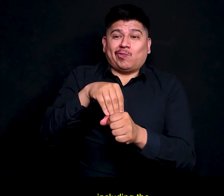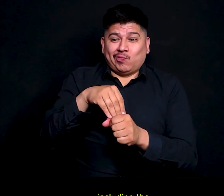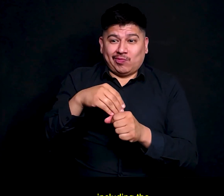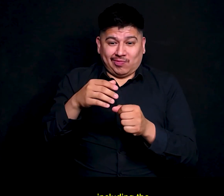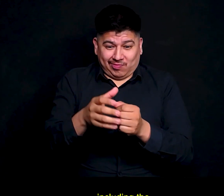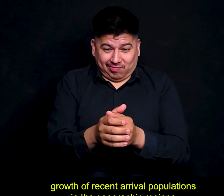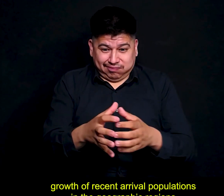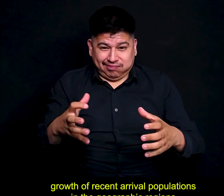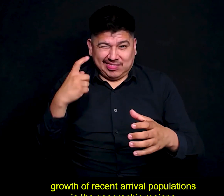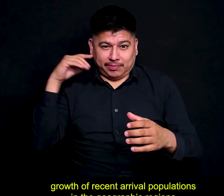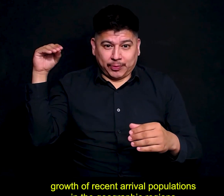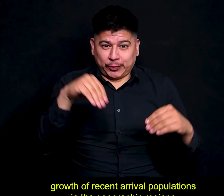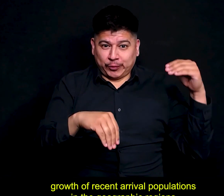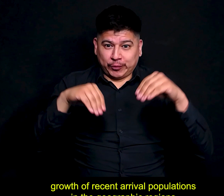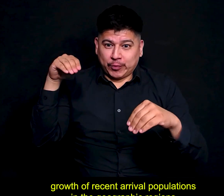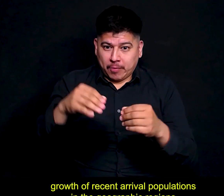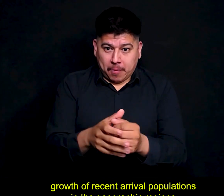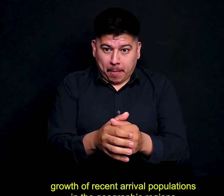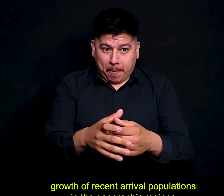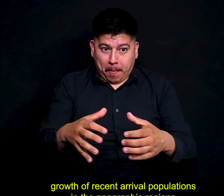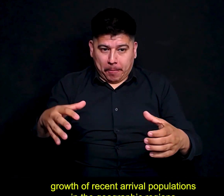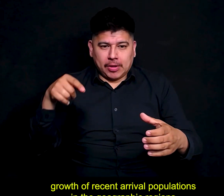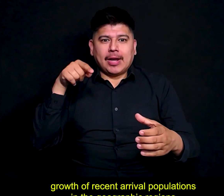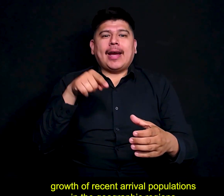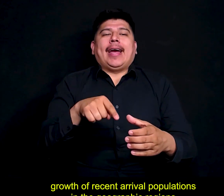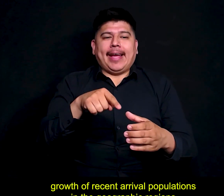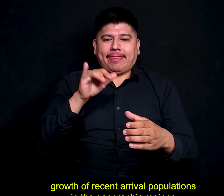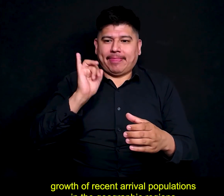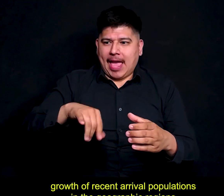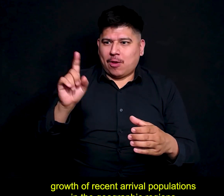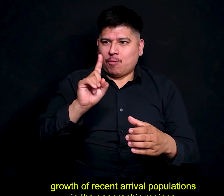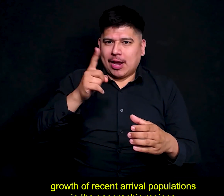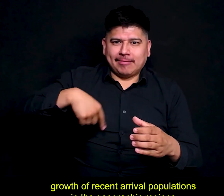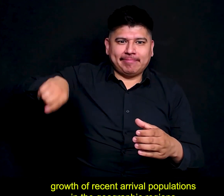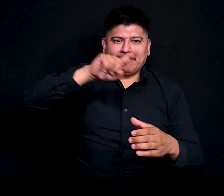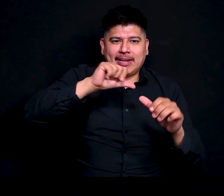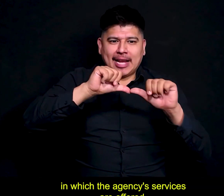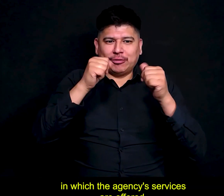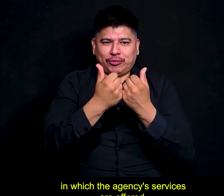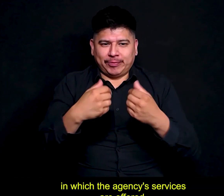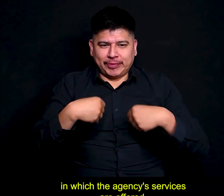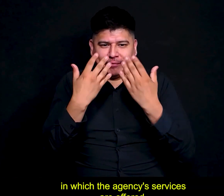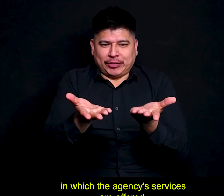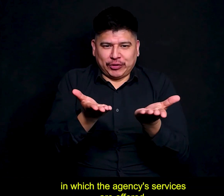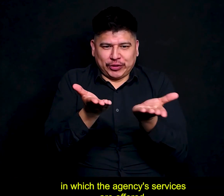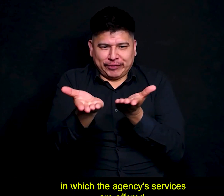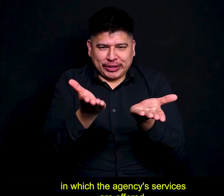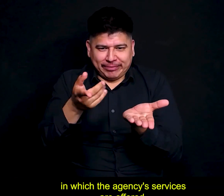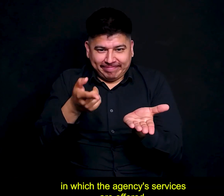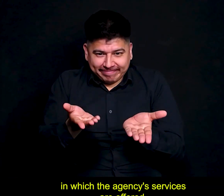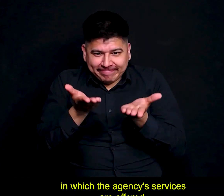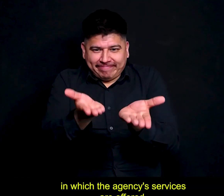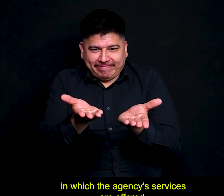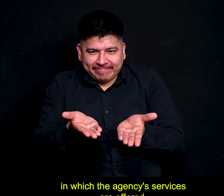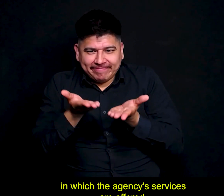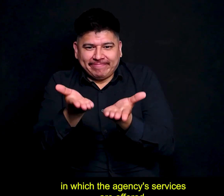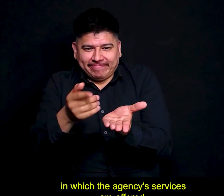including the growth of recent arrival populations in the geographic regions in which the agency's services are offered,